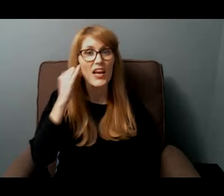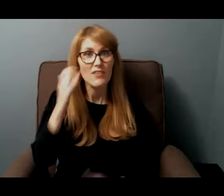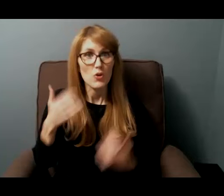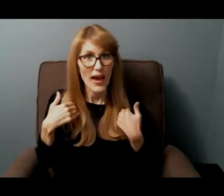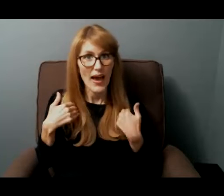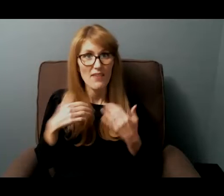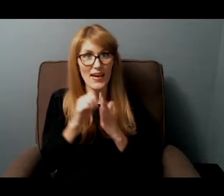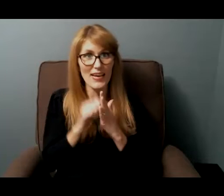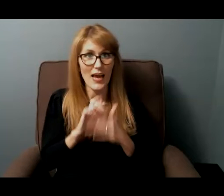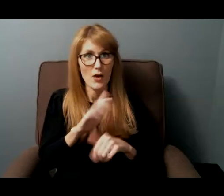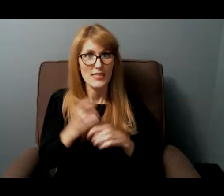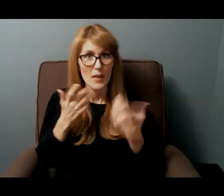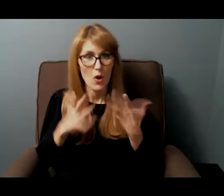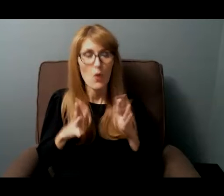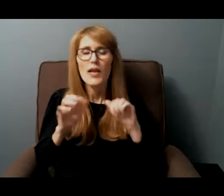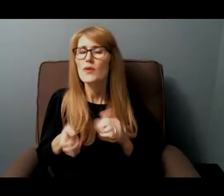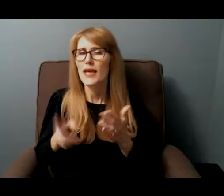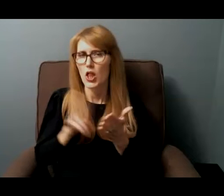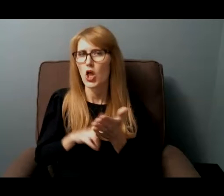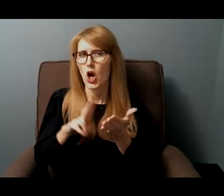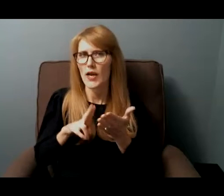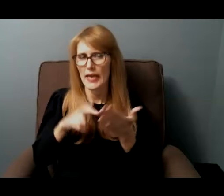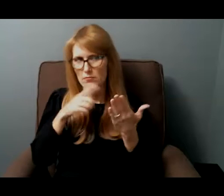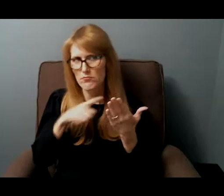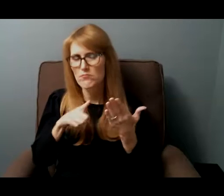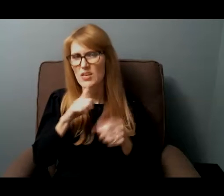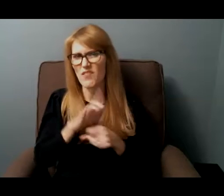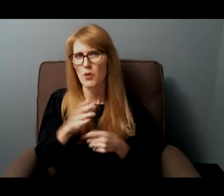and confirm that you have it. With all these benefits, it's really helpful to confirm what